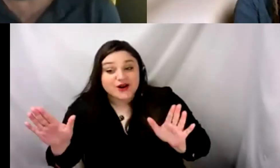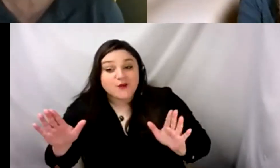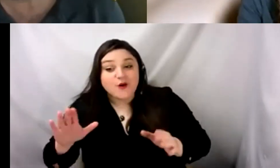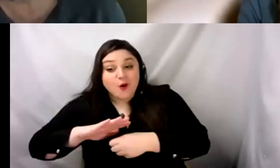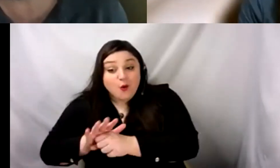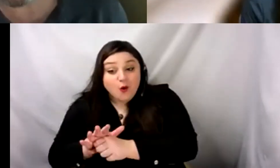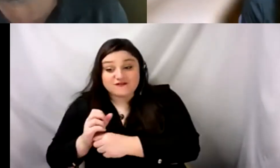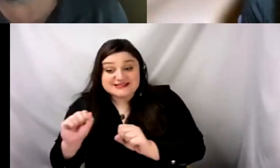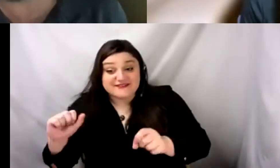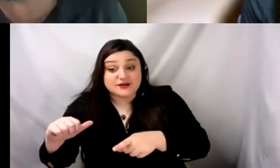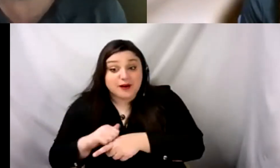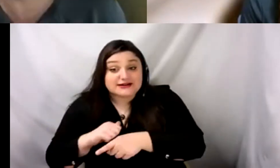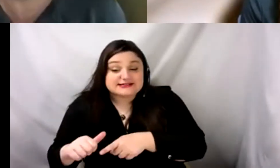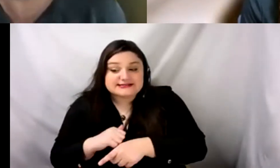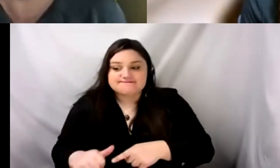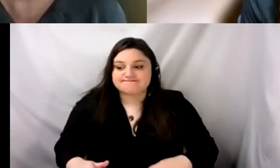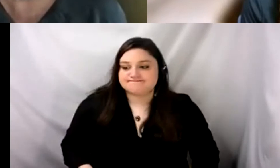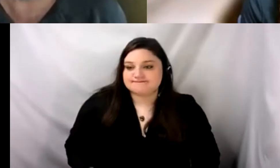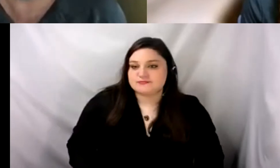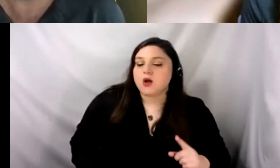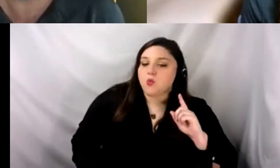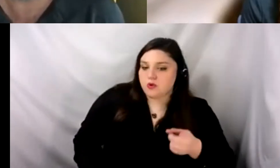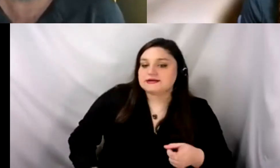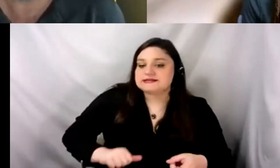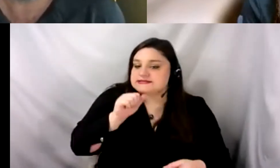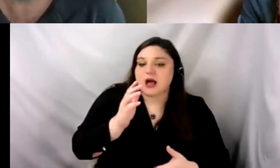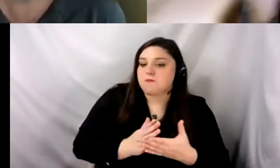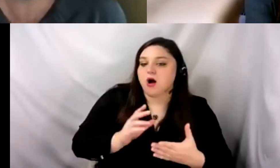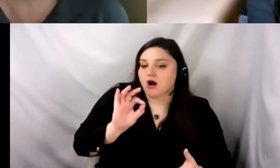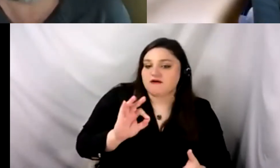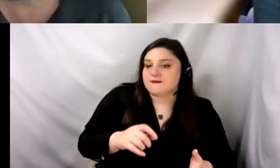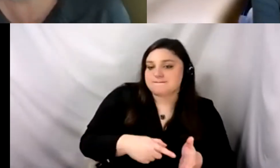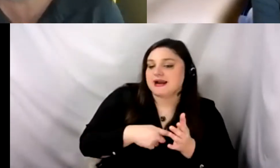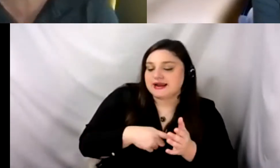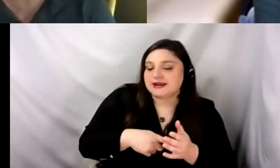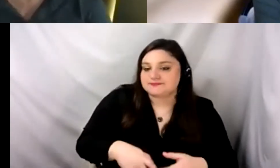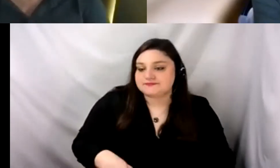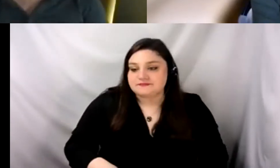this mandate. CANDACE: You know if it is still part of general COVID safety -- GONZALO: I don't know. I